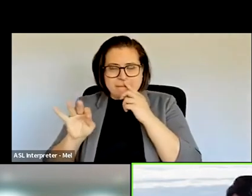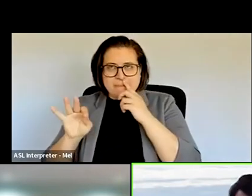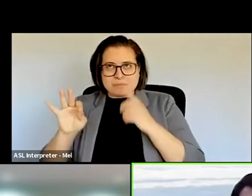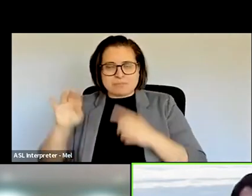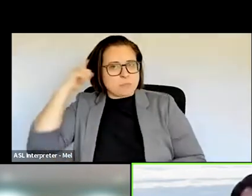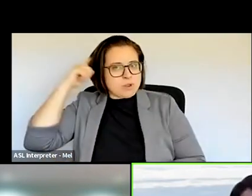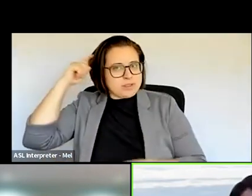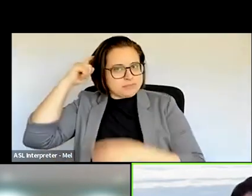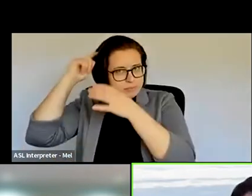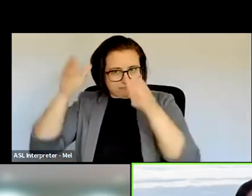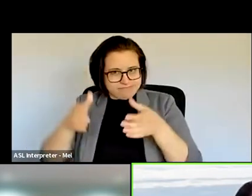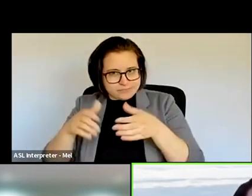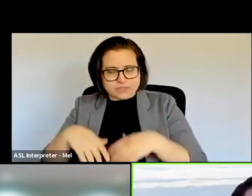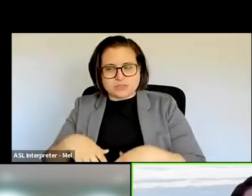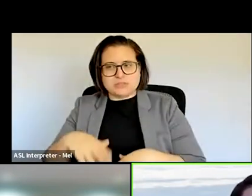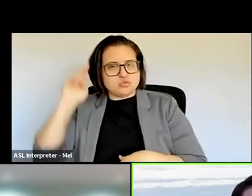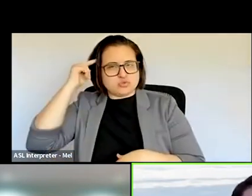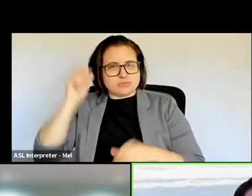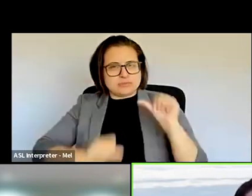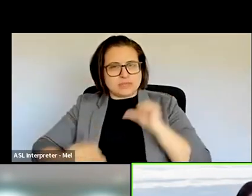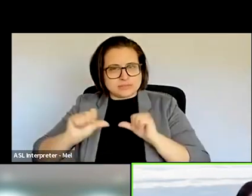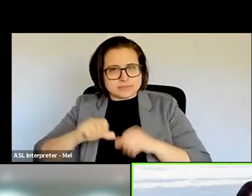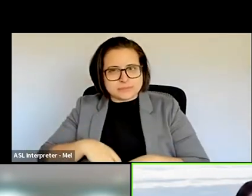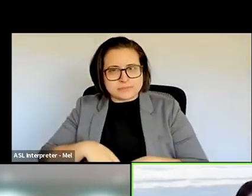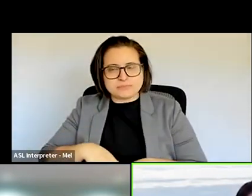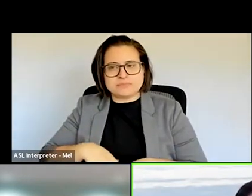literature -- and you'll see that in our brain we have a language center called